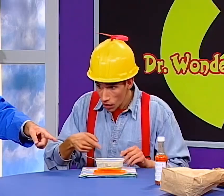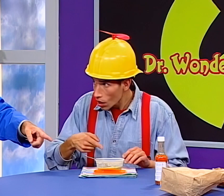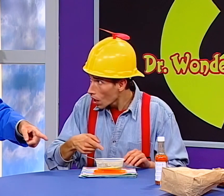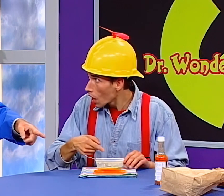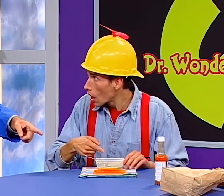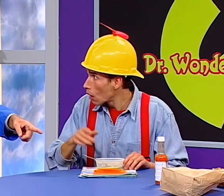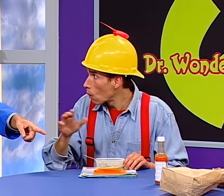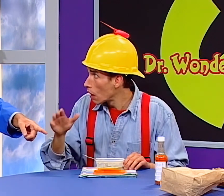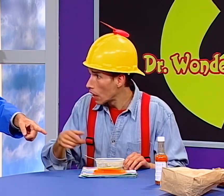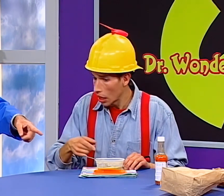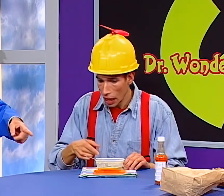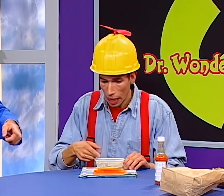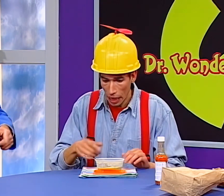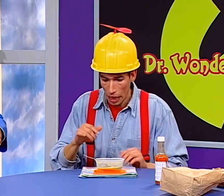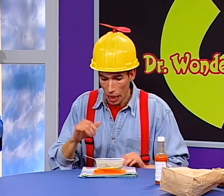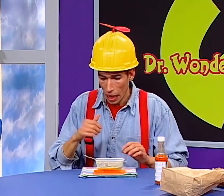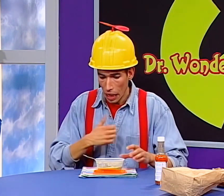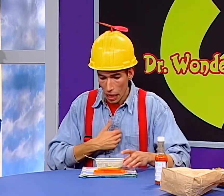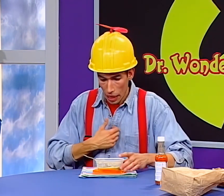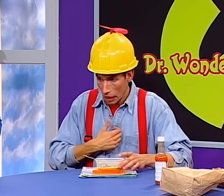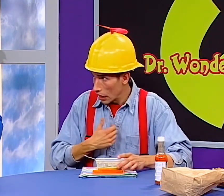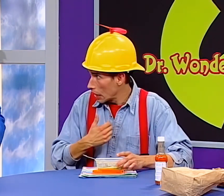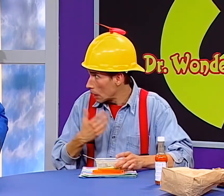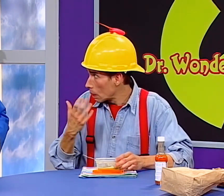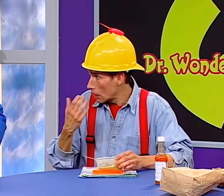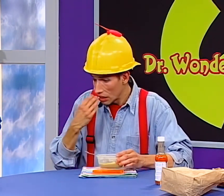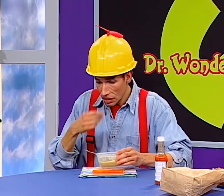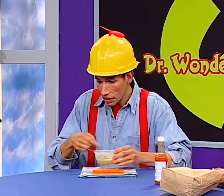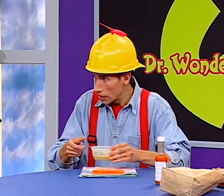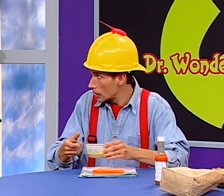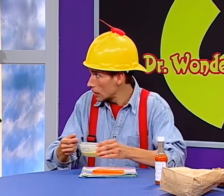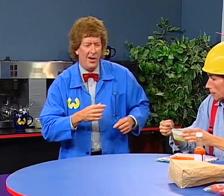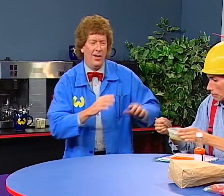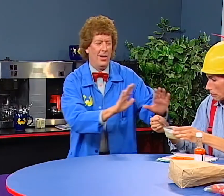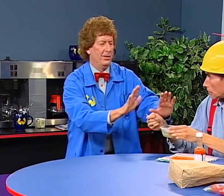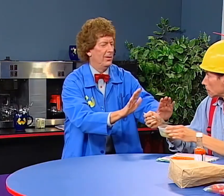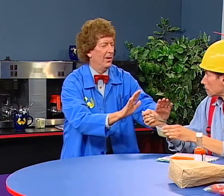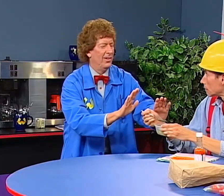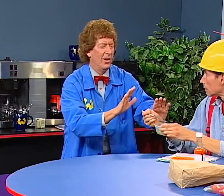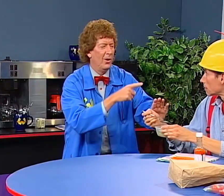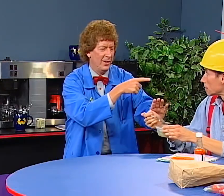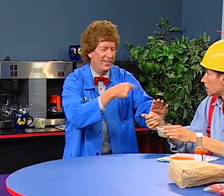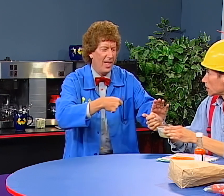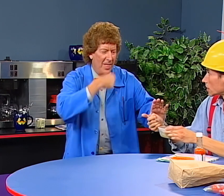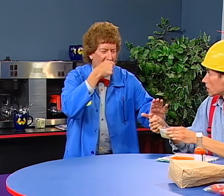OH I'M SORRY. HERE, YOU CAN HAVE IT. NO, NO.